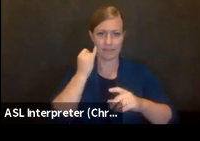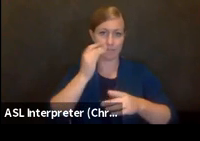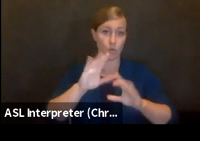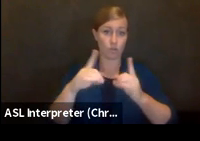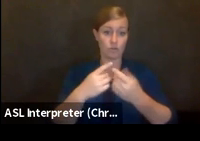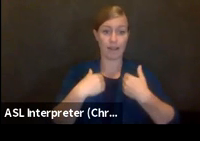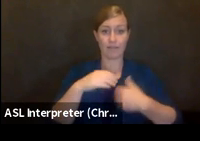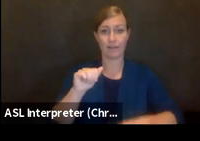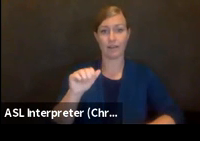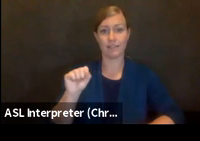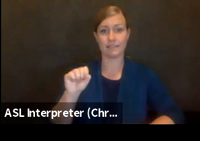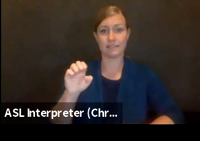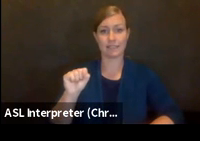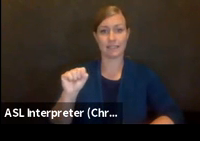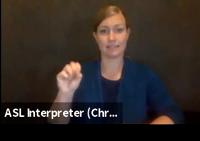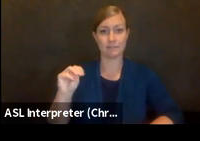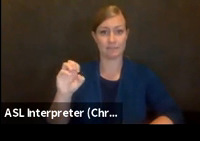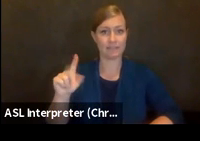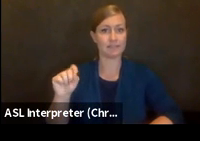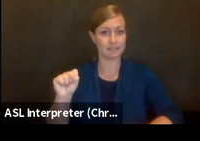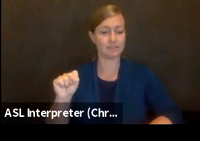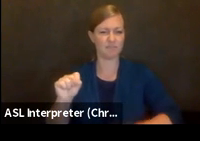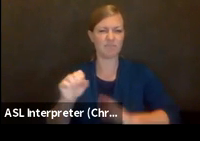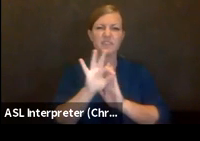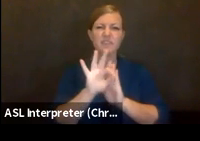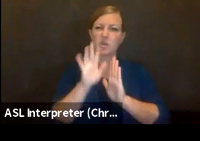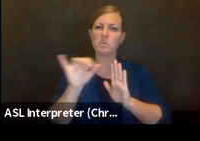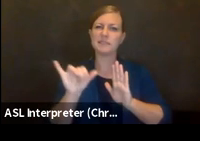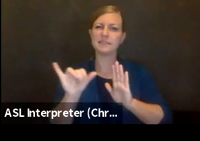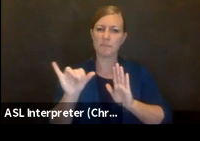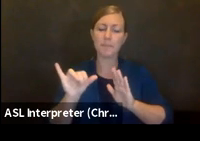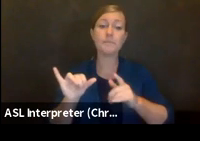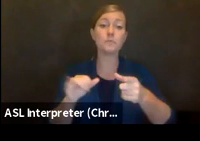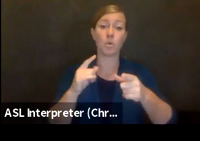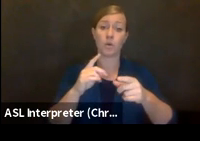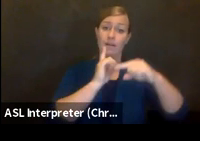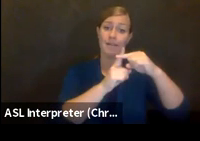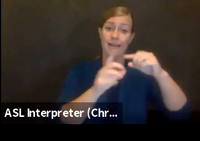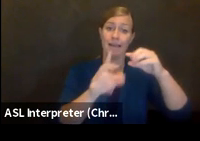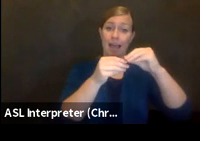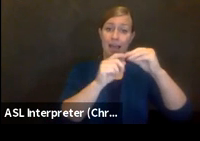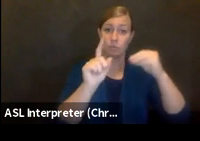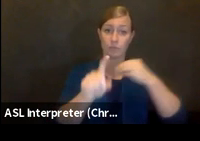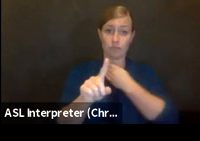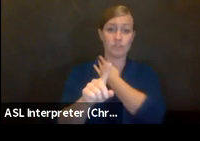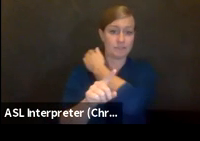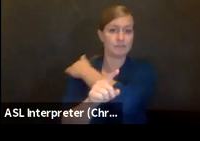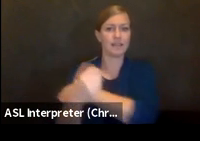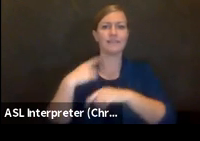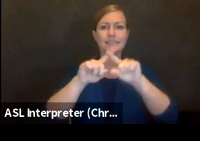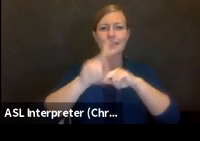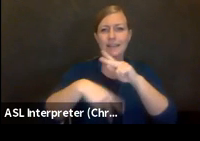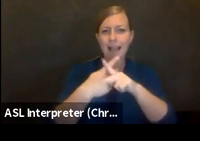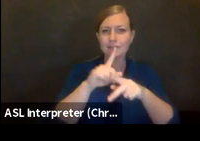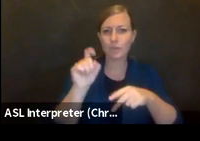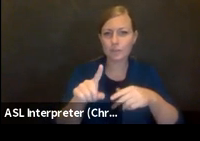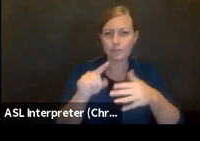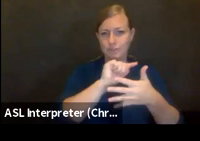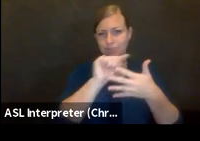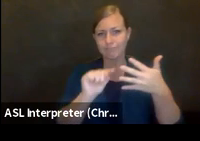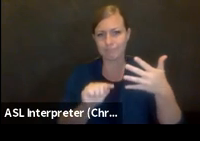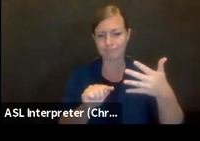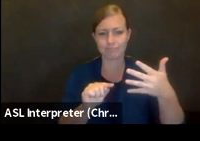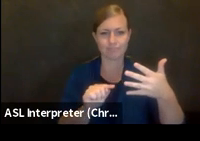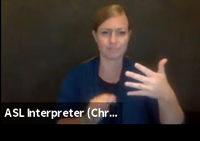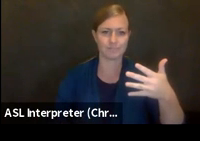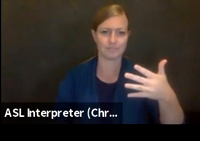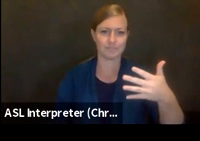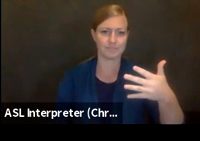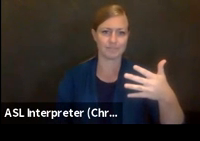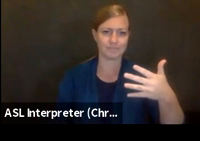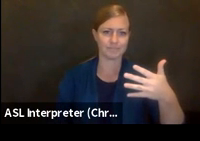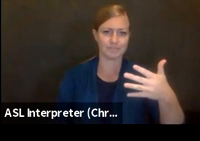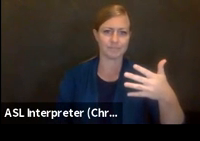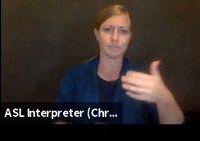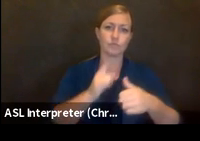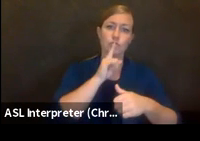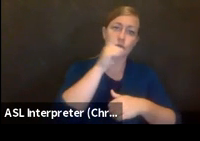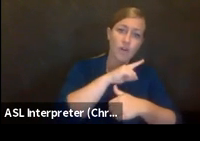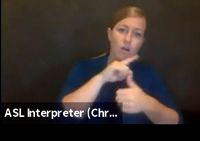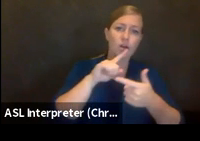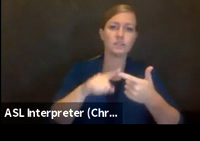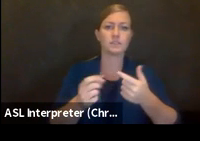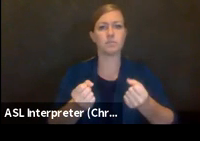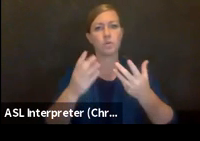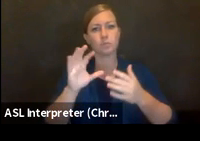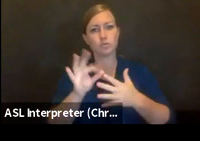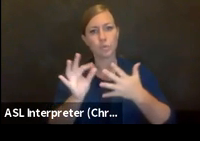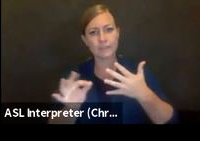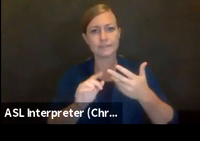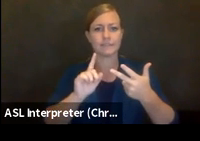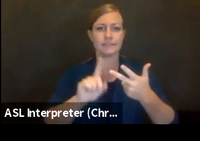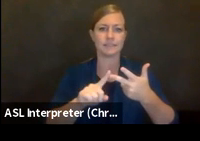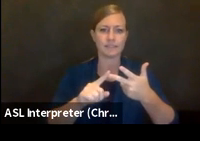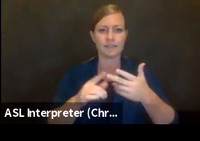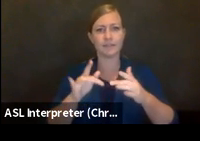ESD 189 - Amy Colburn: A lot of the features are going to be the same. So, from here I can add a question. And here's where I see all of the different options for test or question types. So, true, false, multiple choice, you know, fill in the blank matching